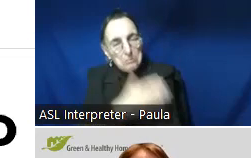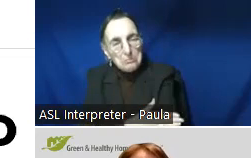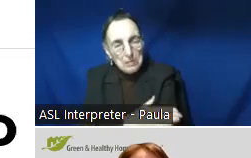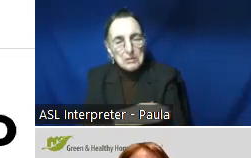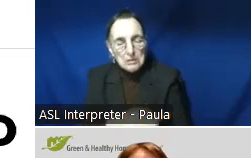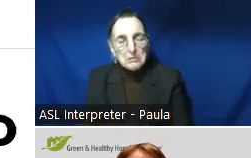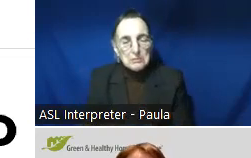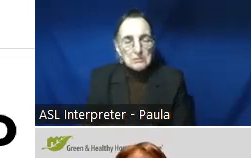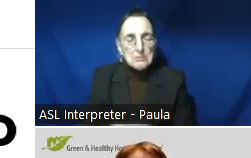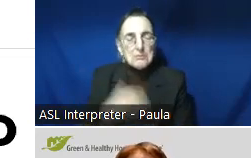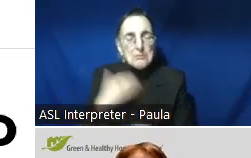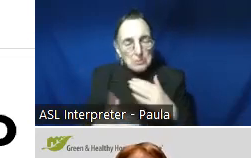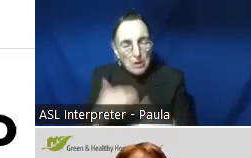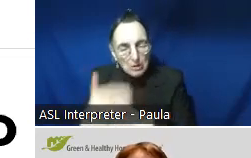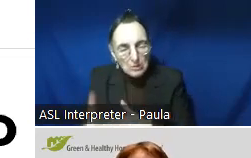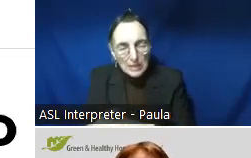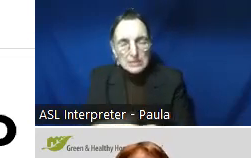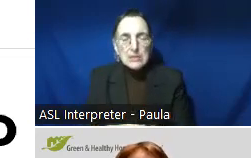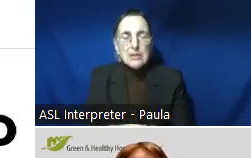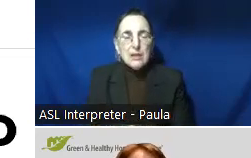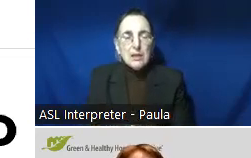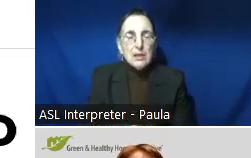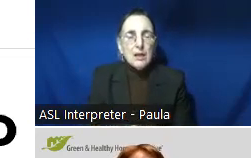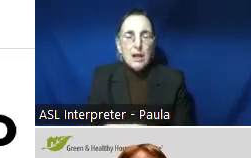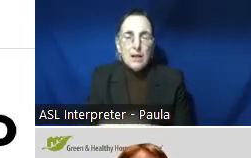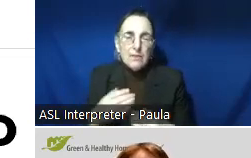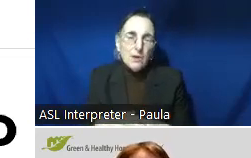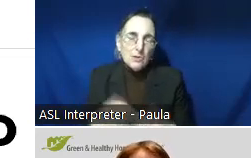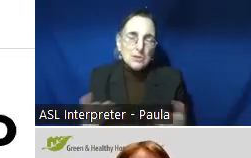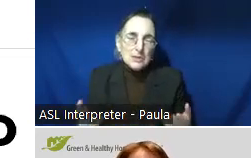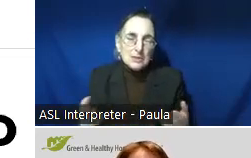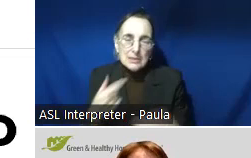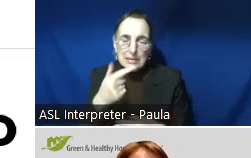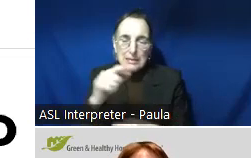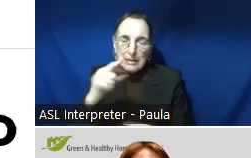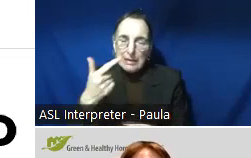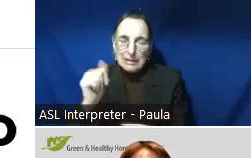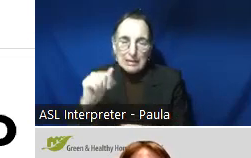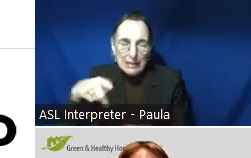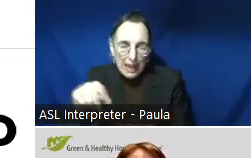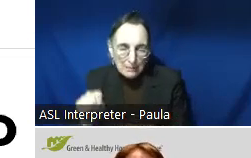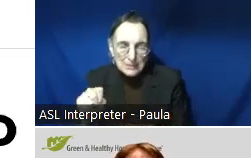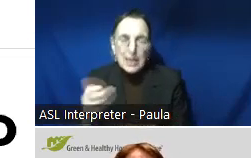progress on closing appraisal gaps, on improving housing stability, and actually on improving